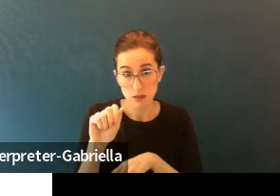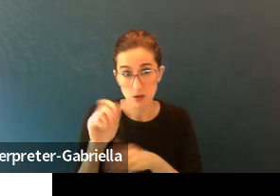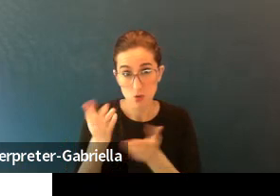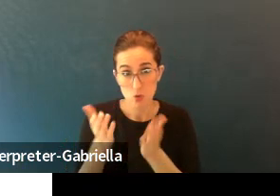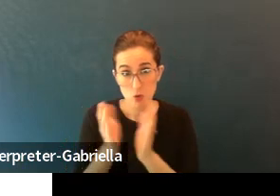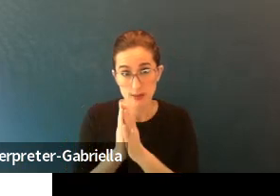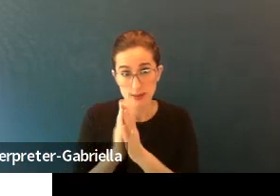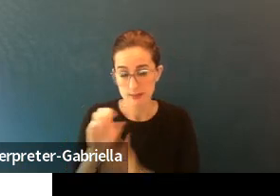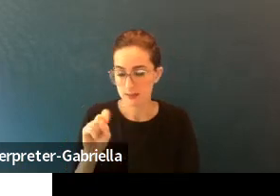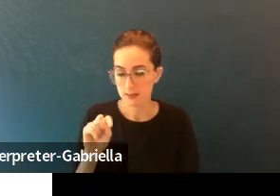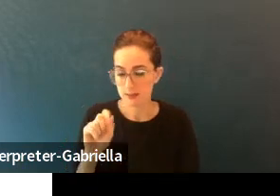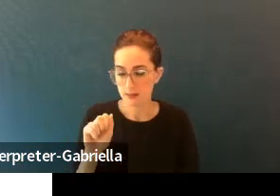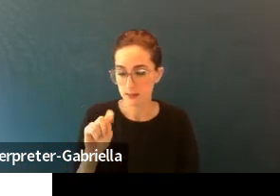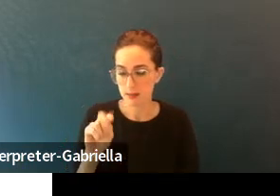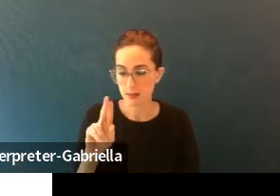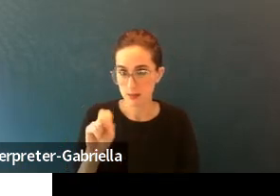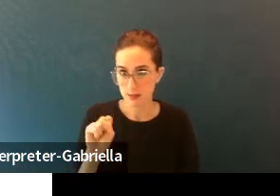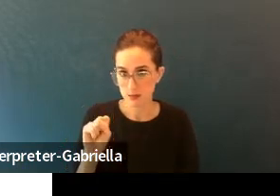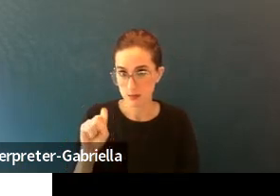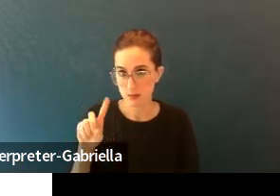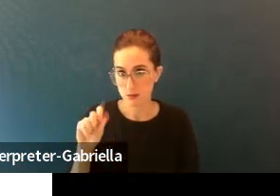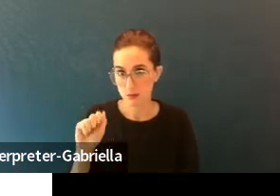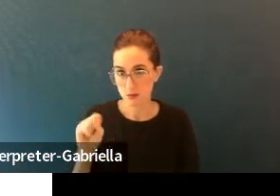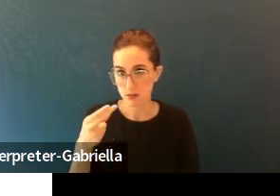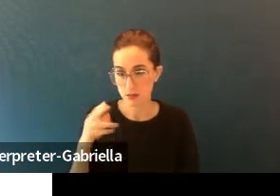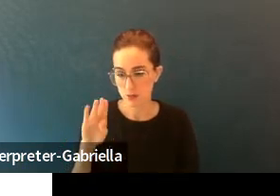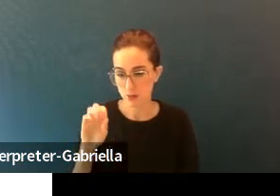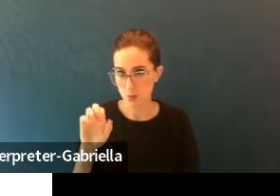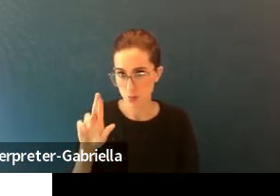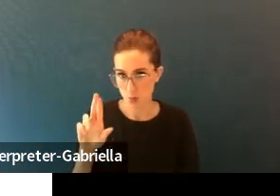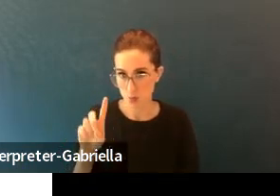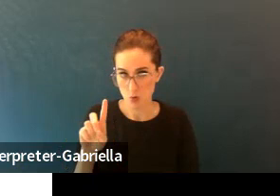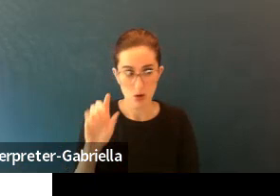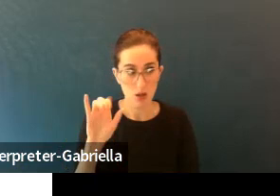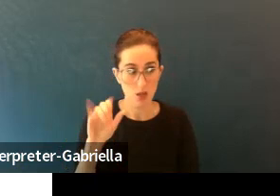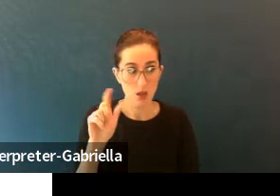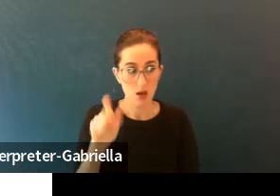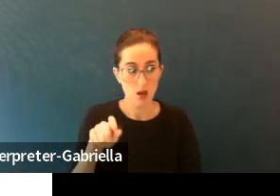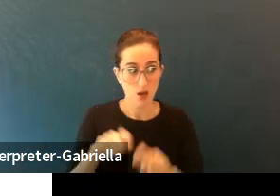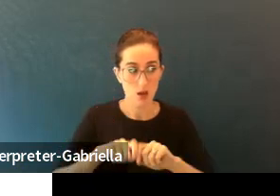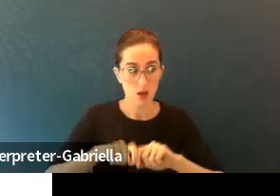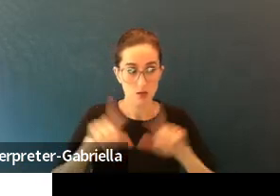So if you open up a little section, there's actually a dashboard